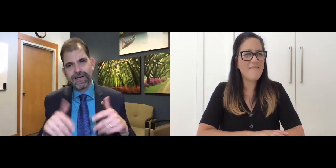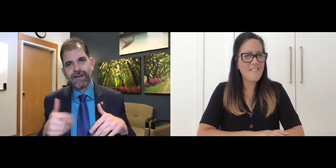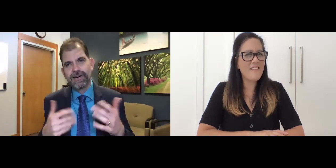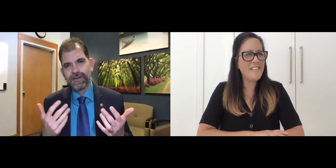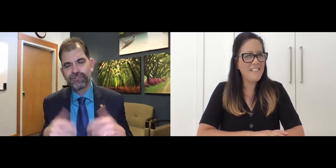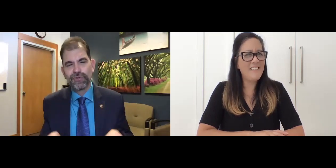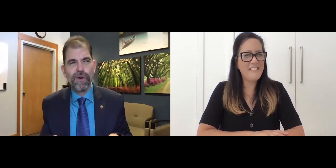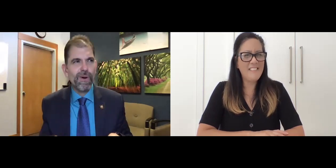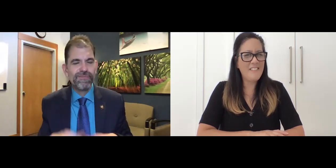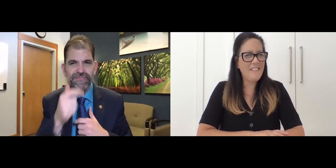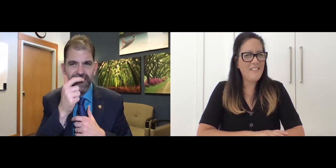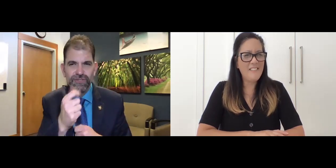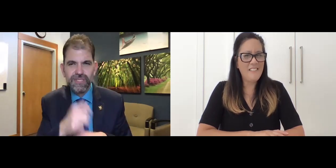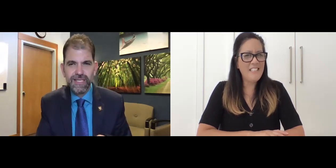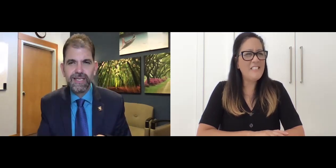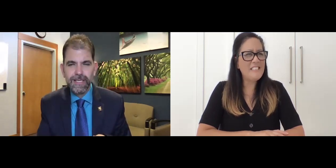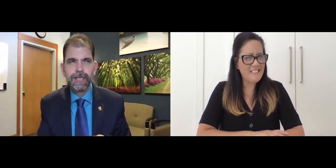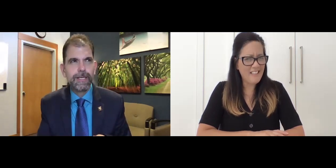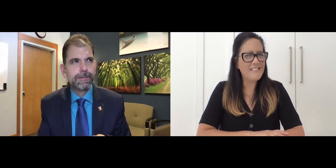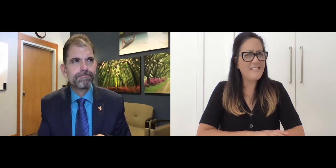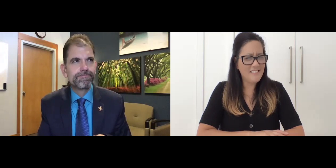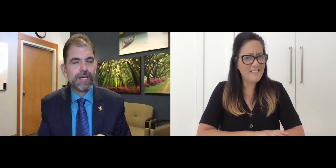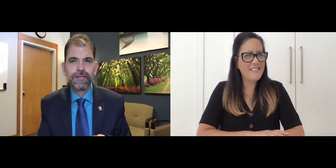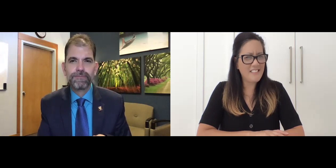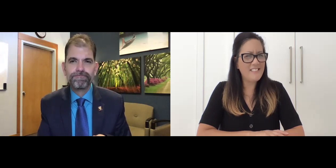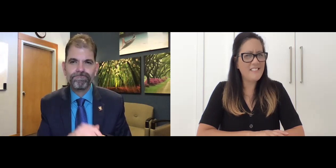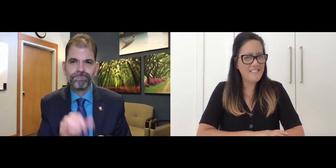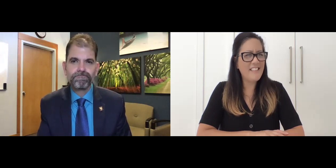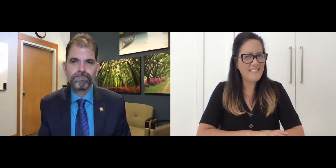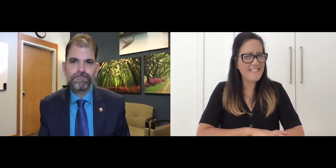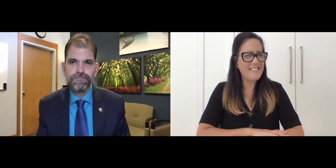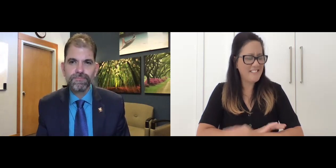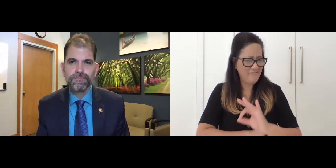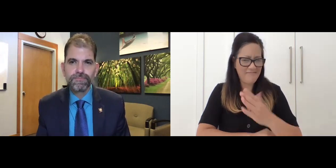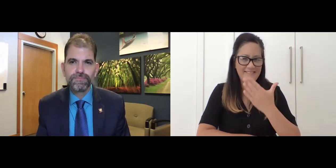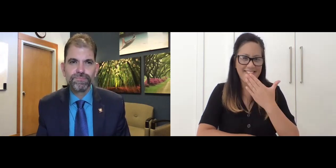she could then decide on the wisdom of that decision and make her own decision.